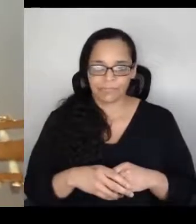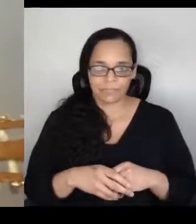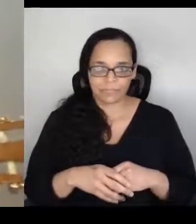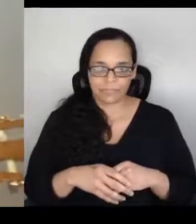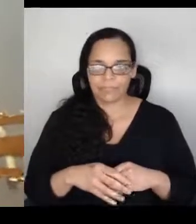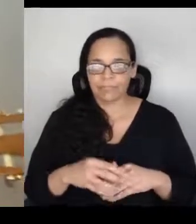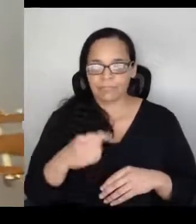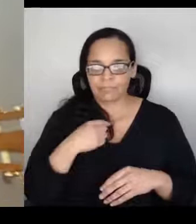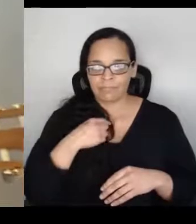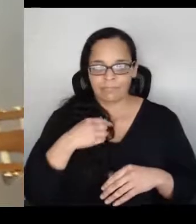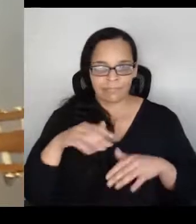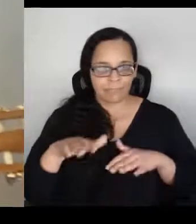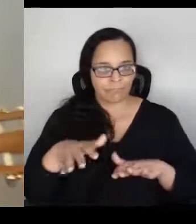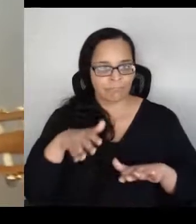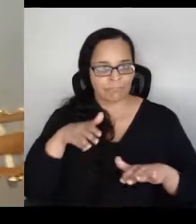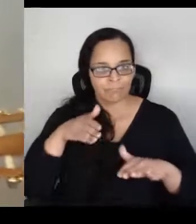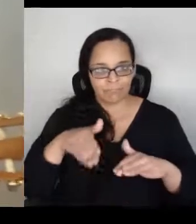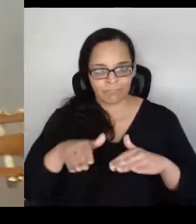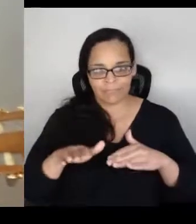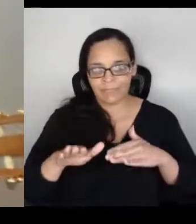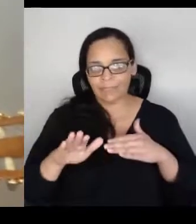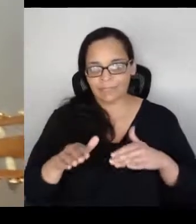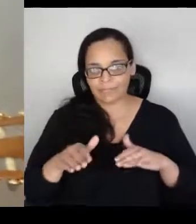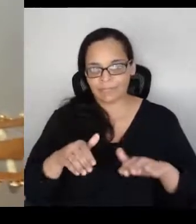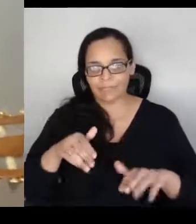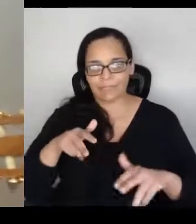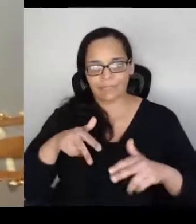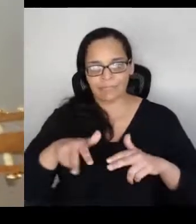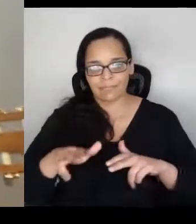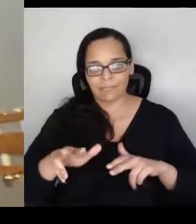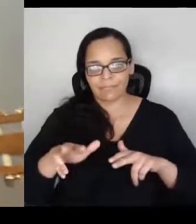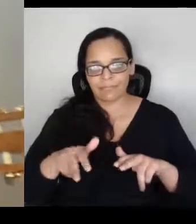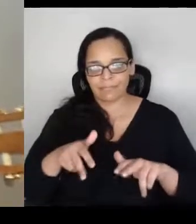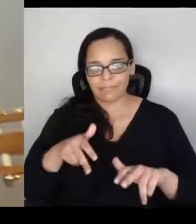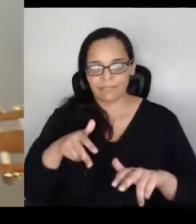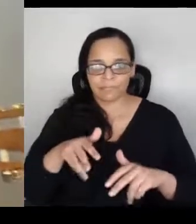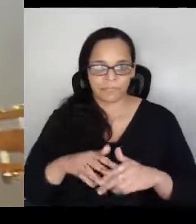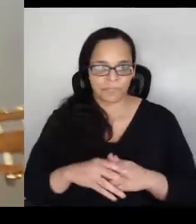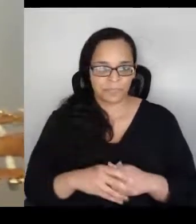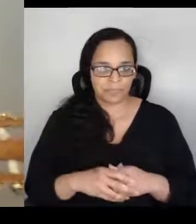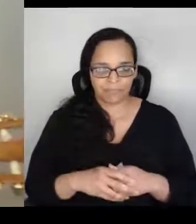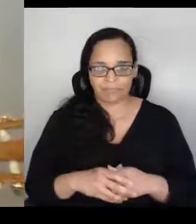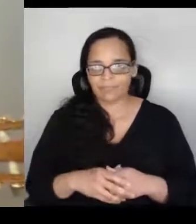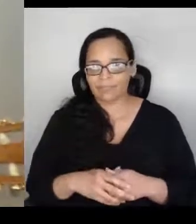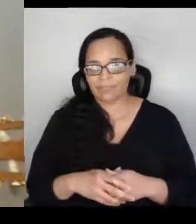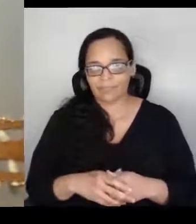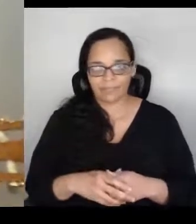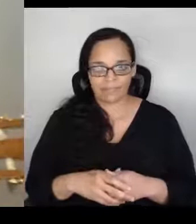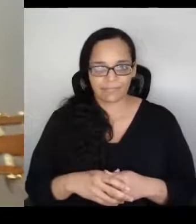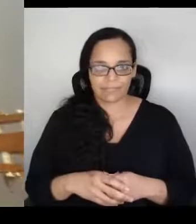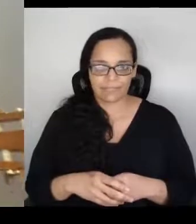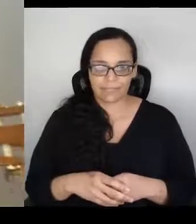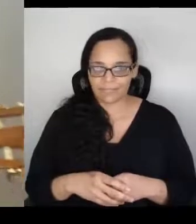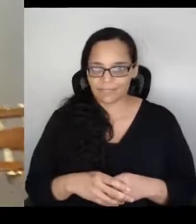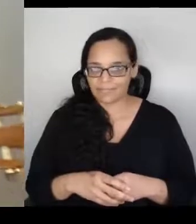Voy caminando Oh ooh ooh